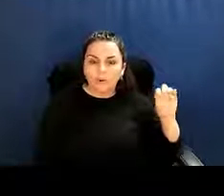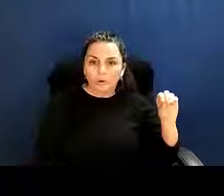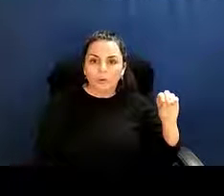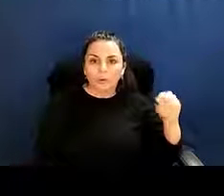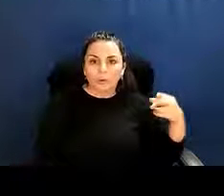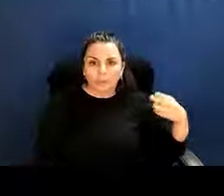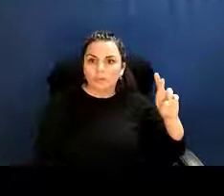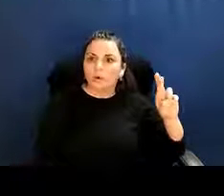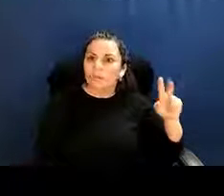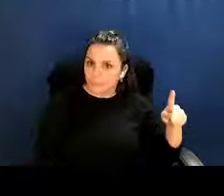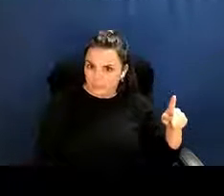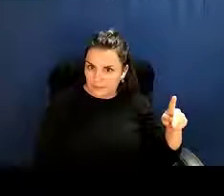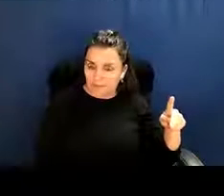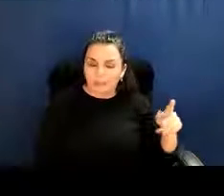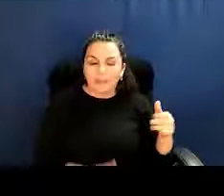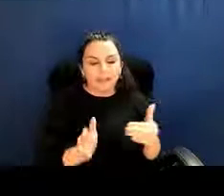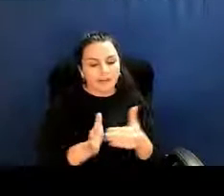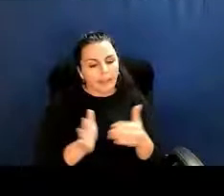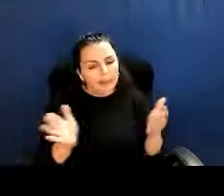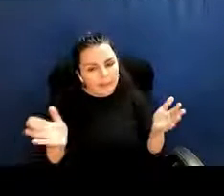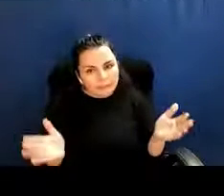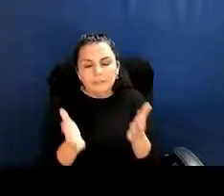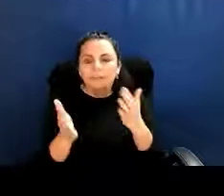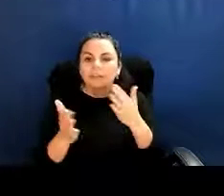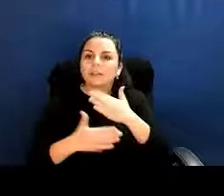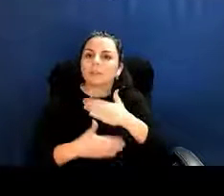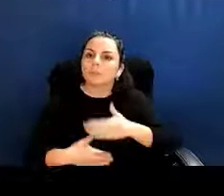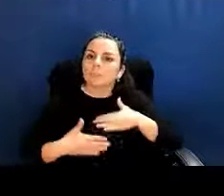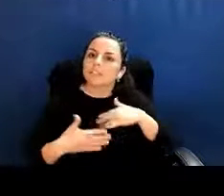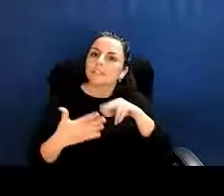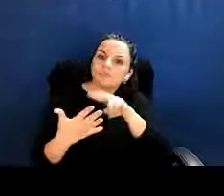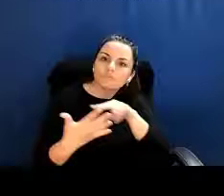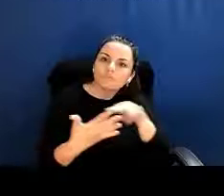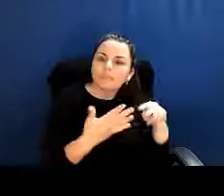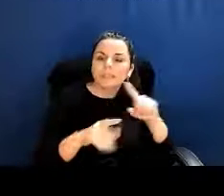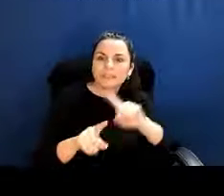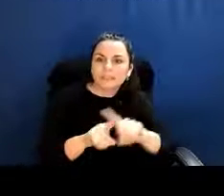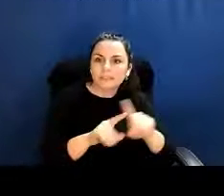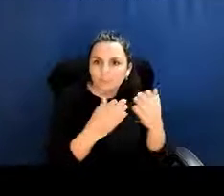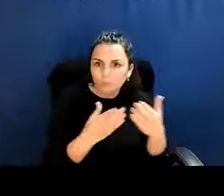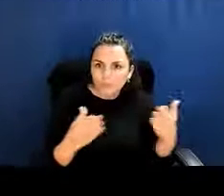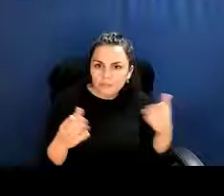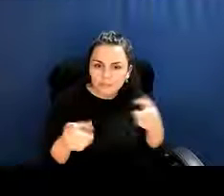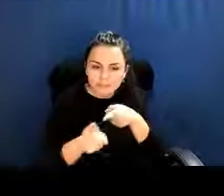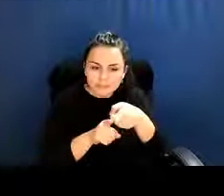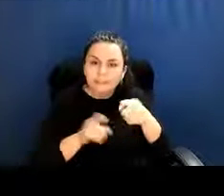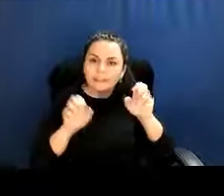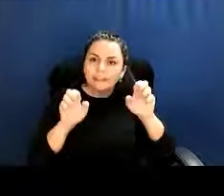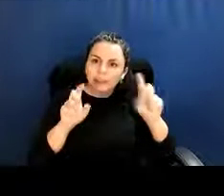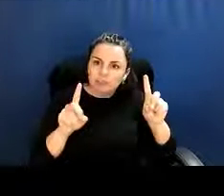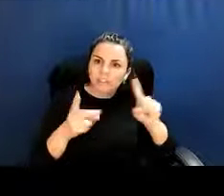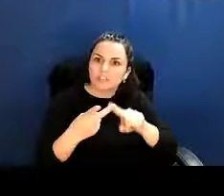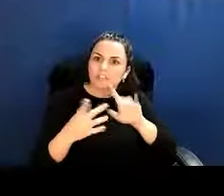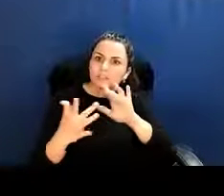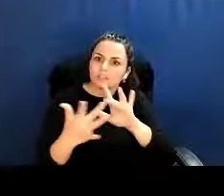And again, I encourage you to take a look at the resources in education and outreach site,